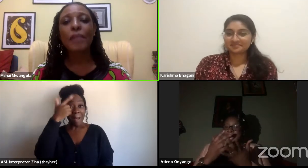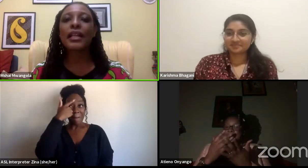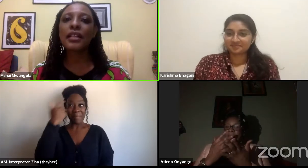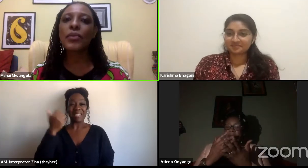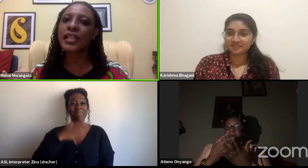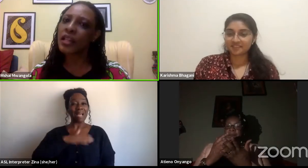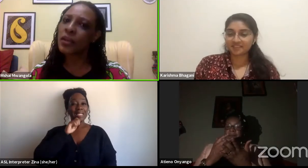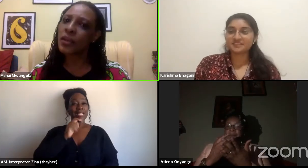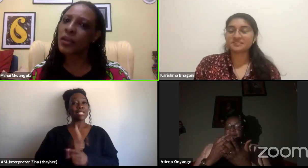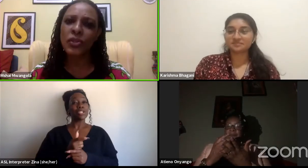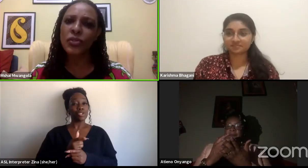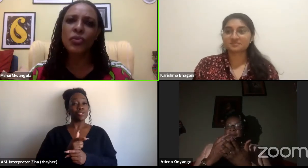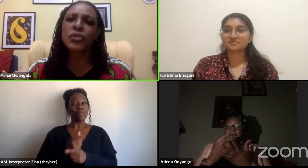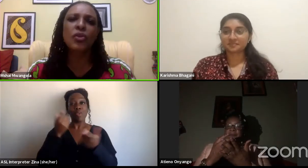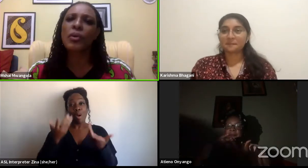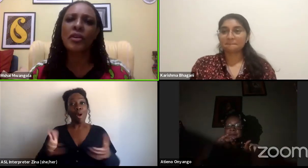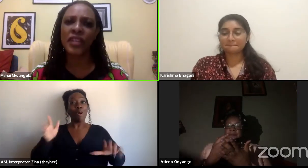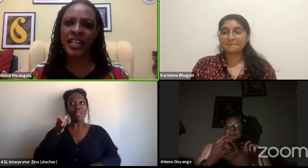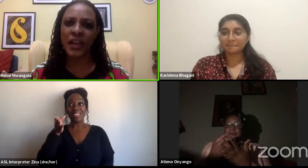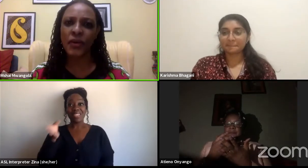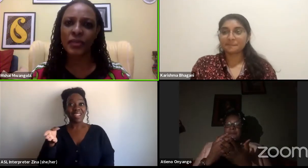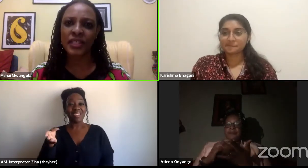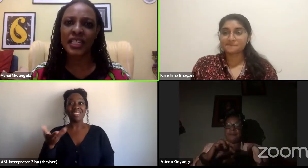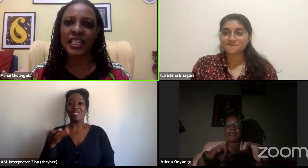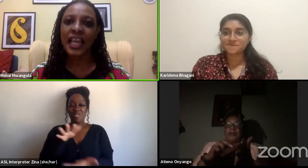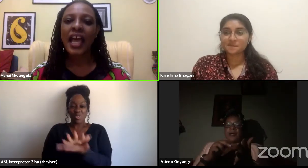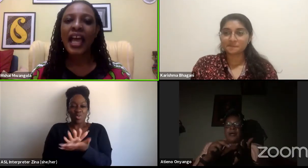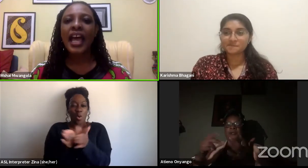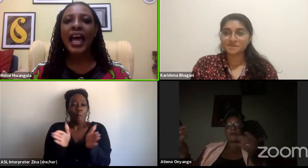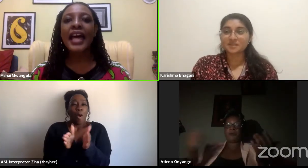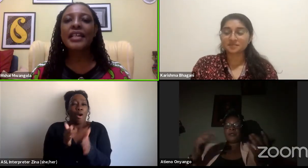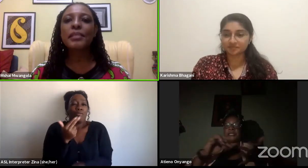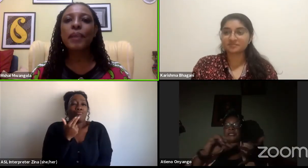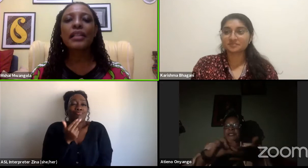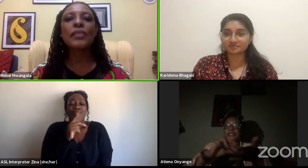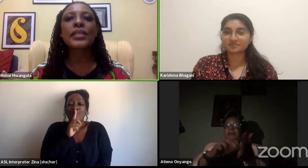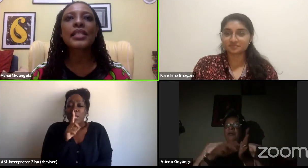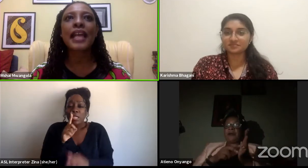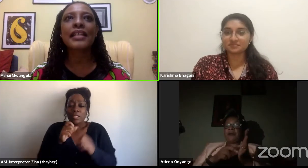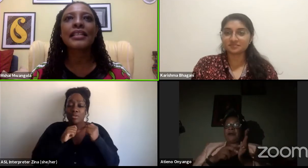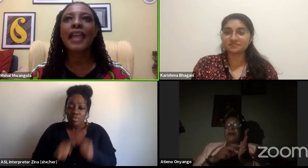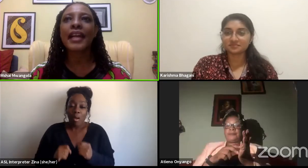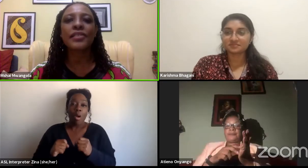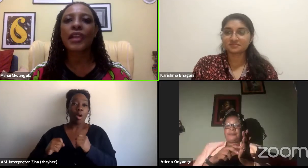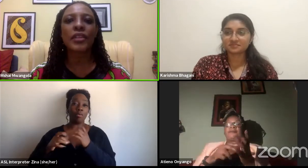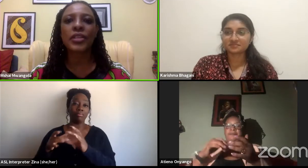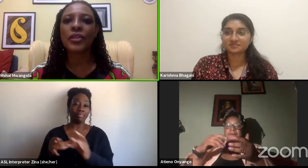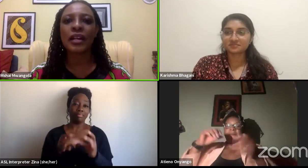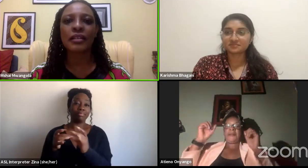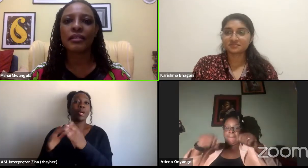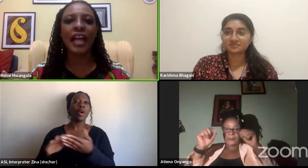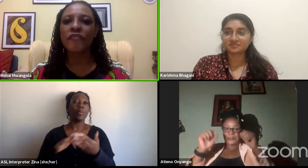partly, was that it was a small school so we were really a community. And partly was that the extra-curricular life